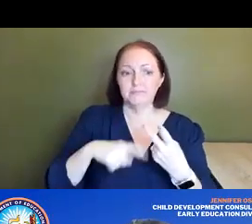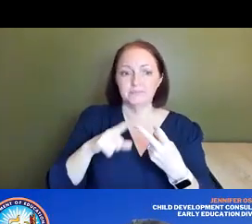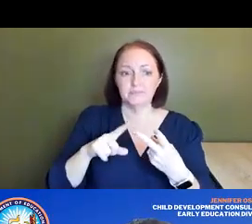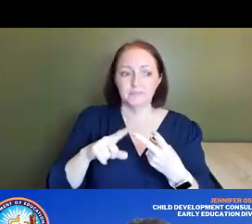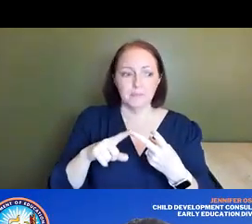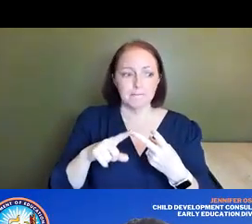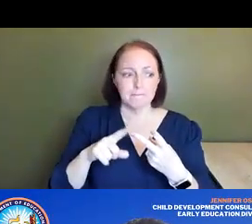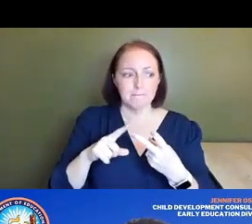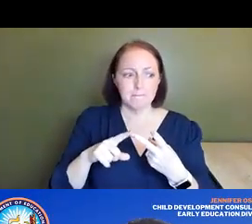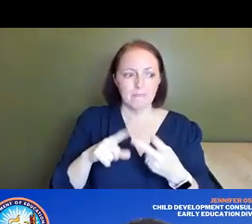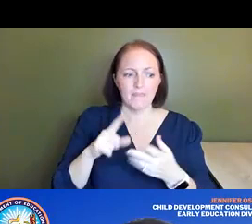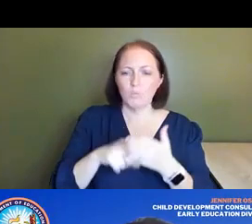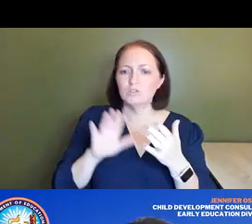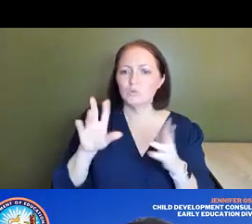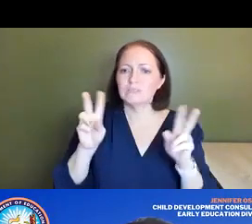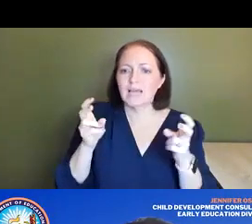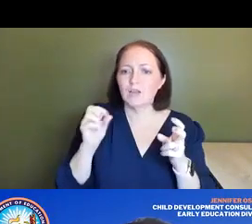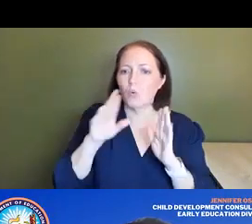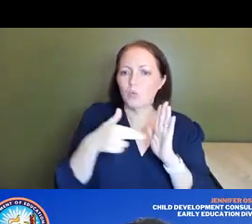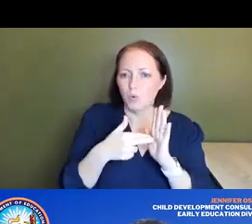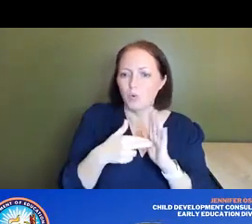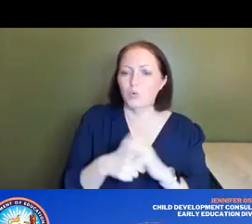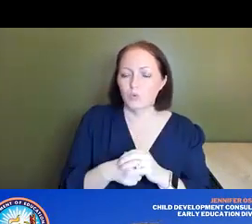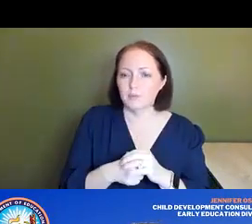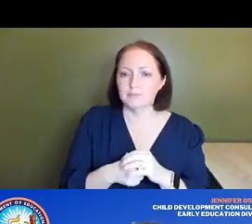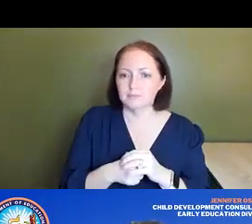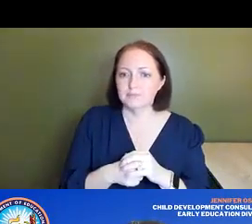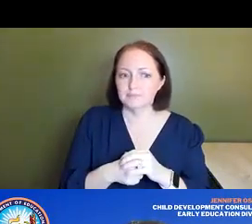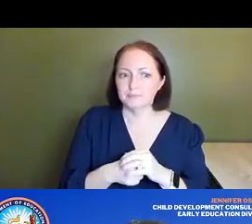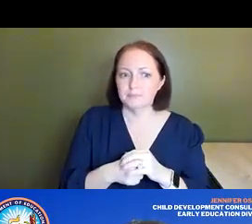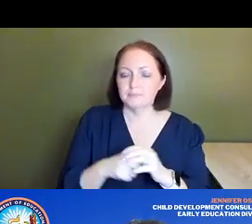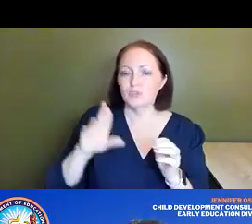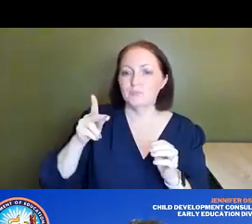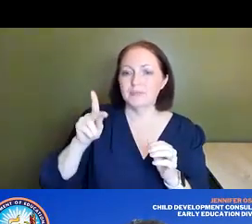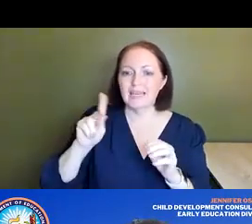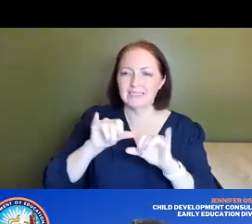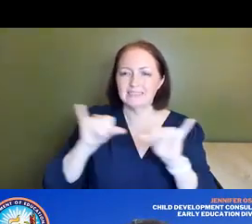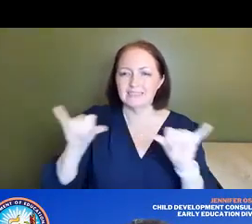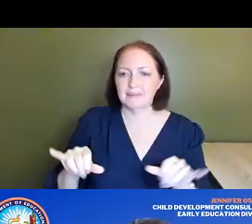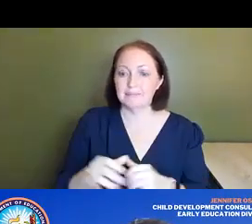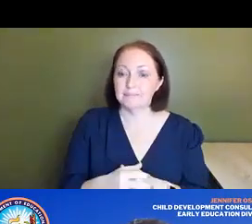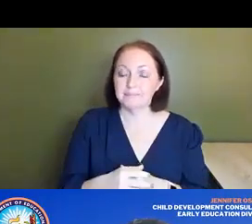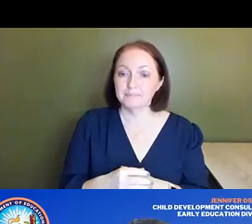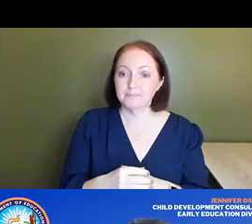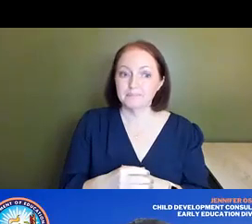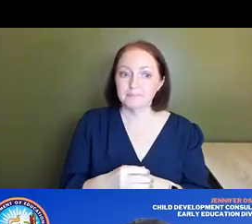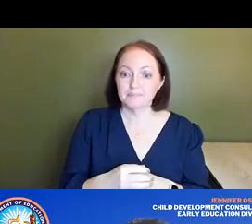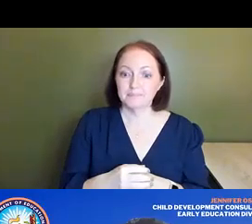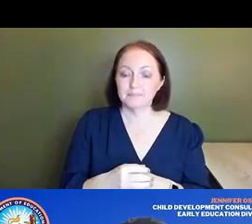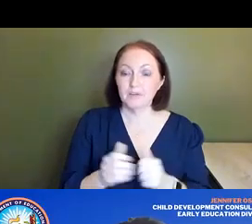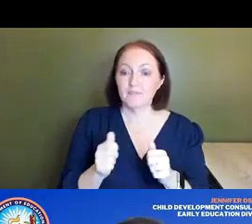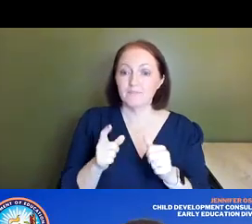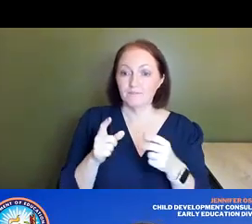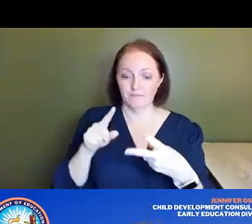is: What Is Your Title or Role In the UPK System? So with the first question about Where